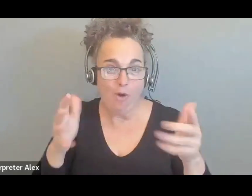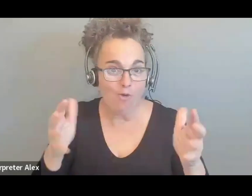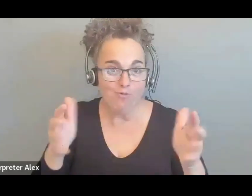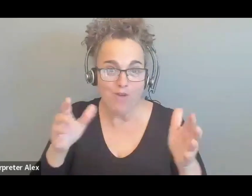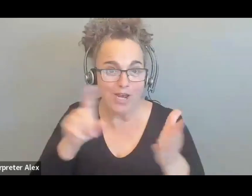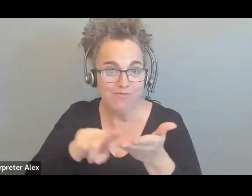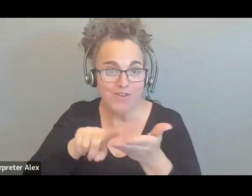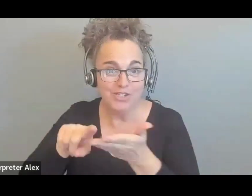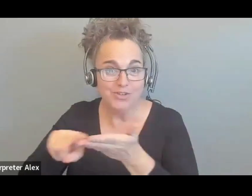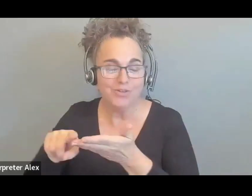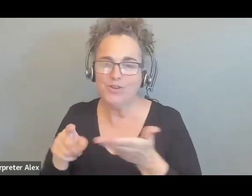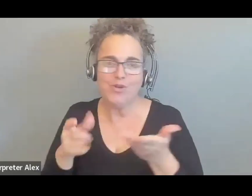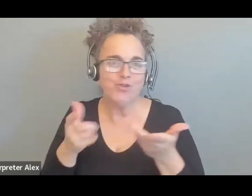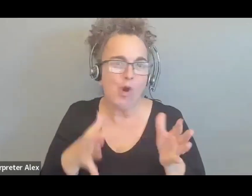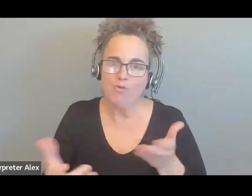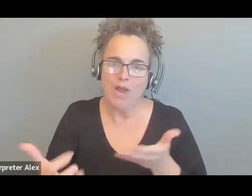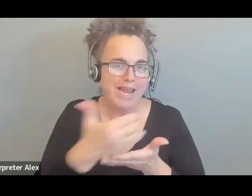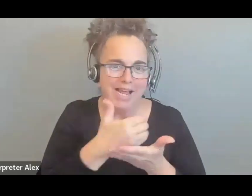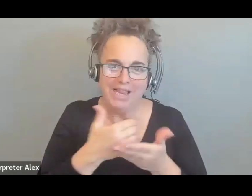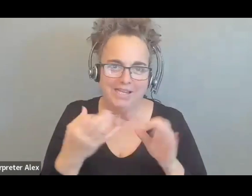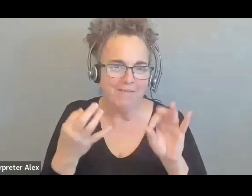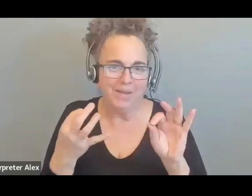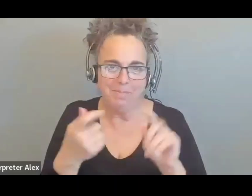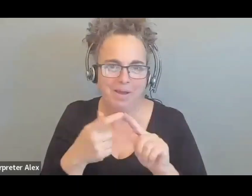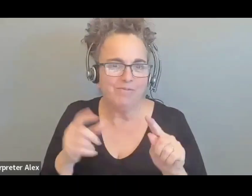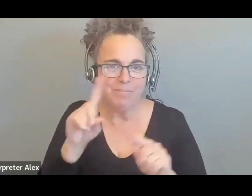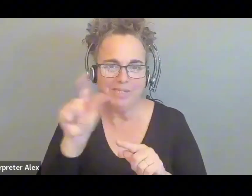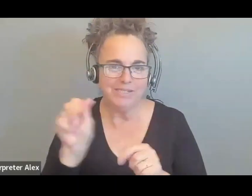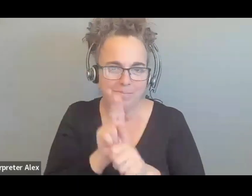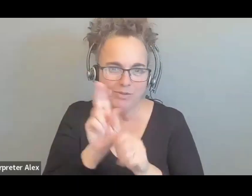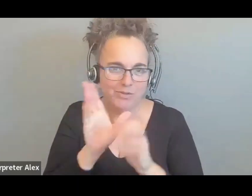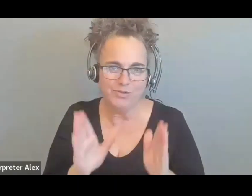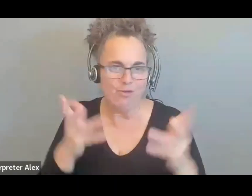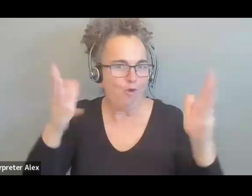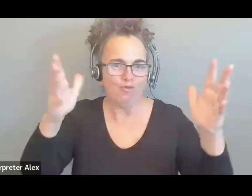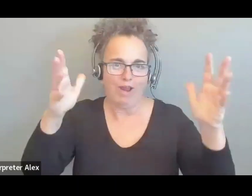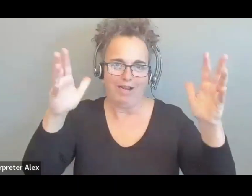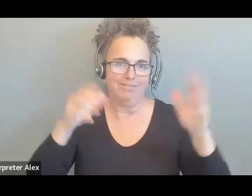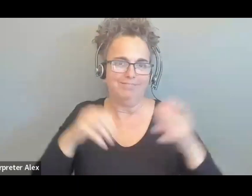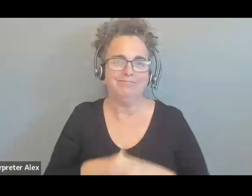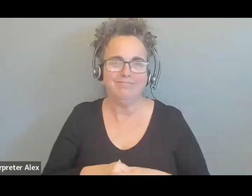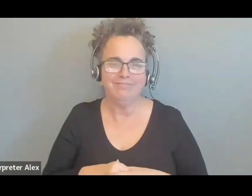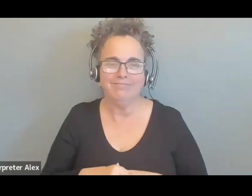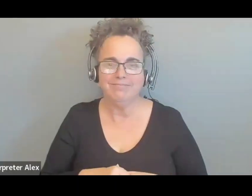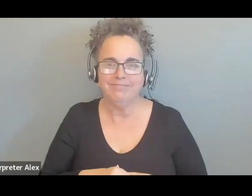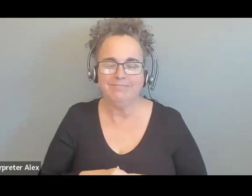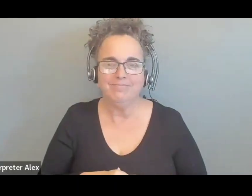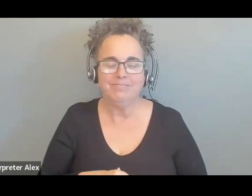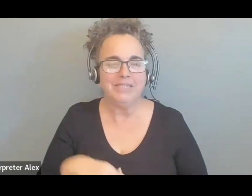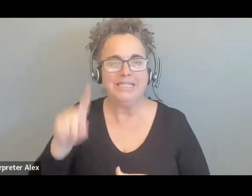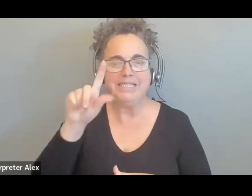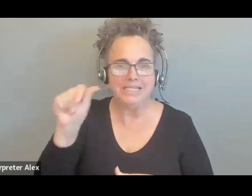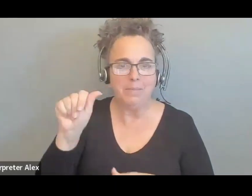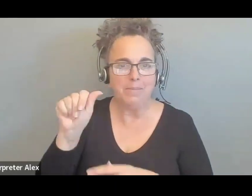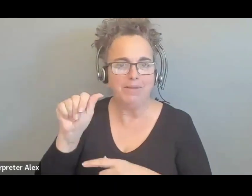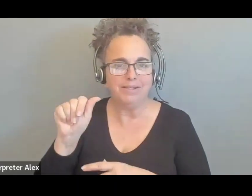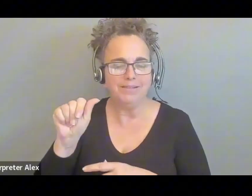you're getting insights from disabled users because disability obviously impacts at least